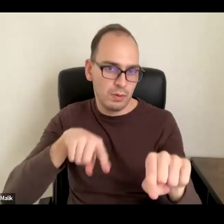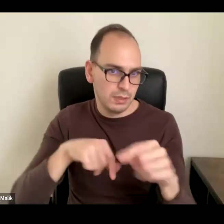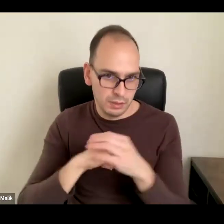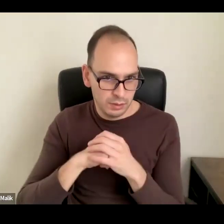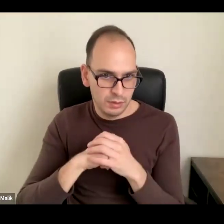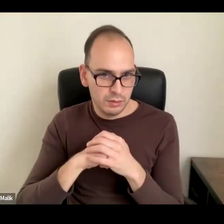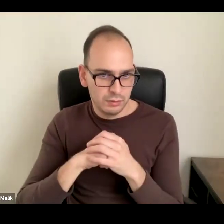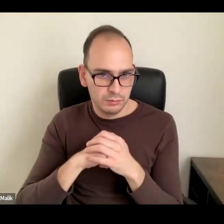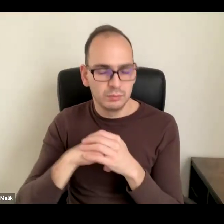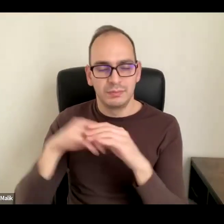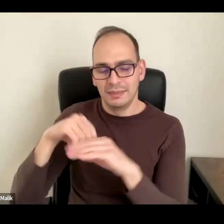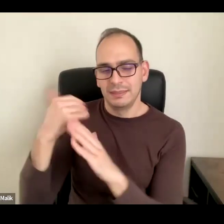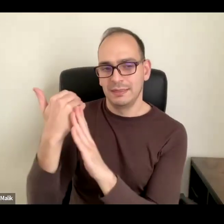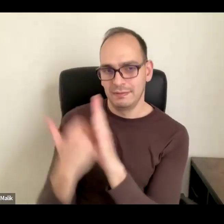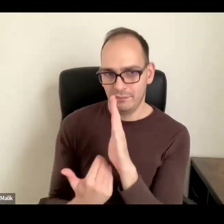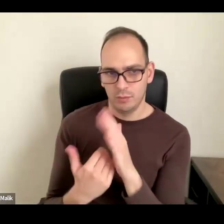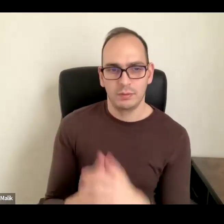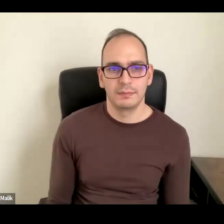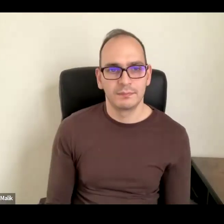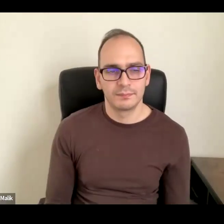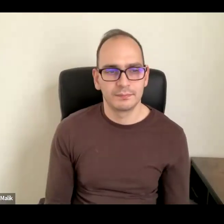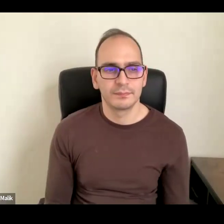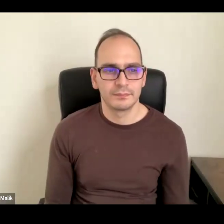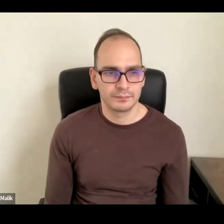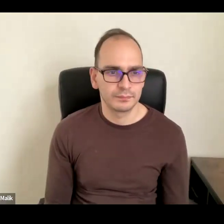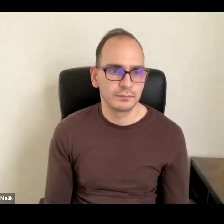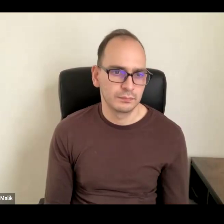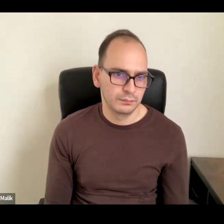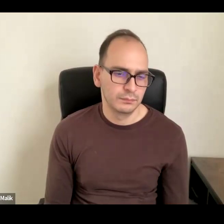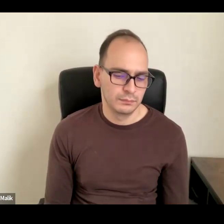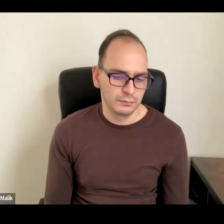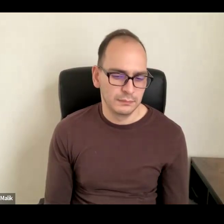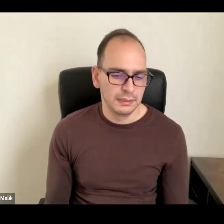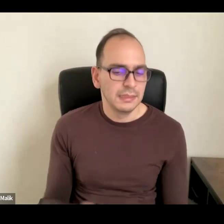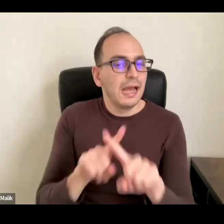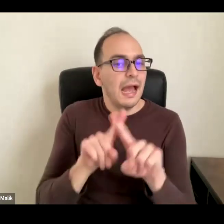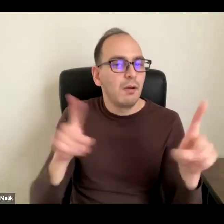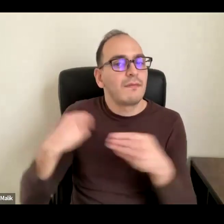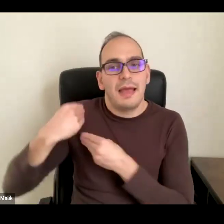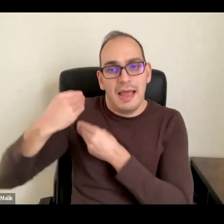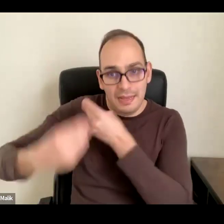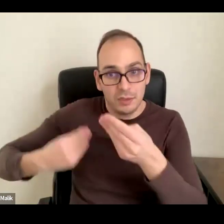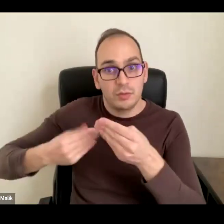um in an inventory. However, those ancestral remains were required to be